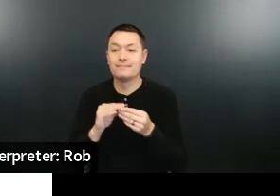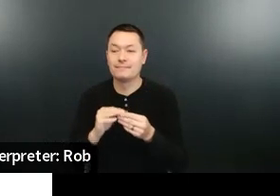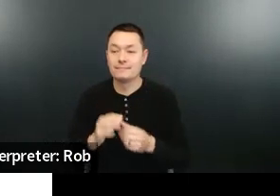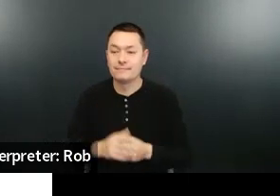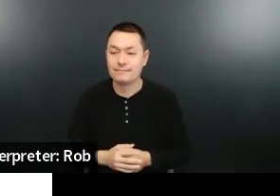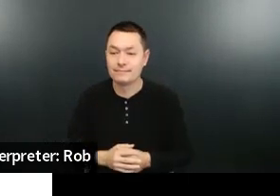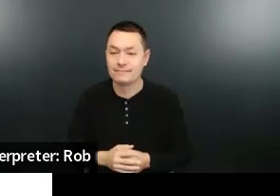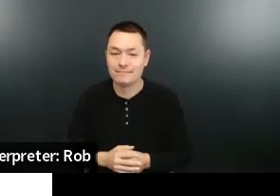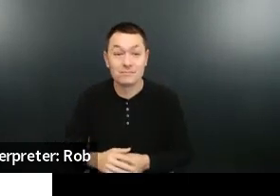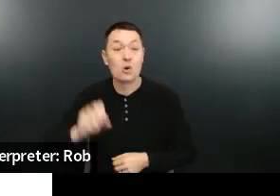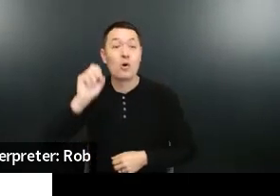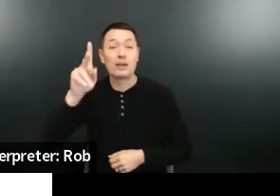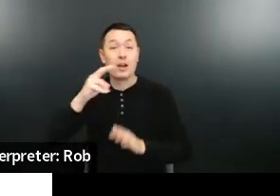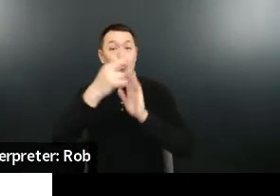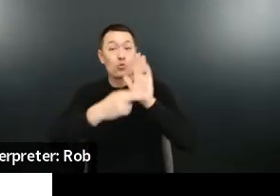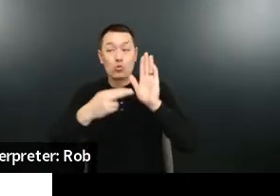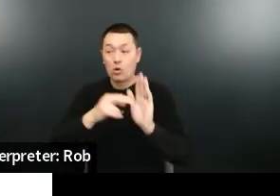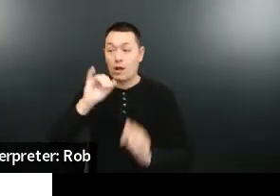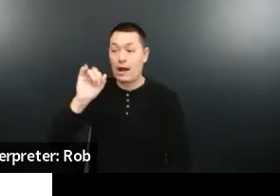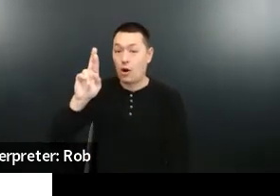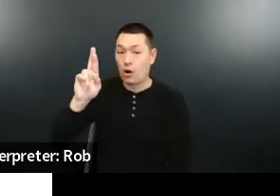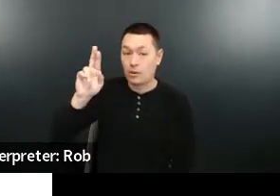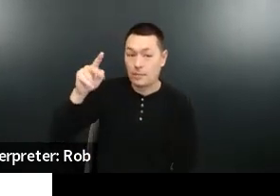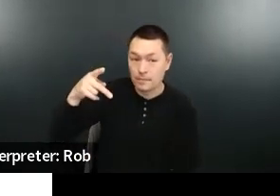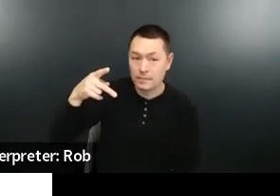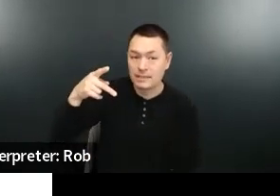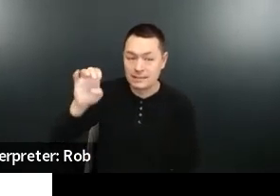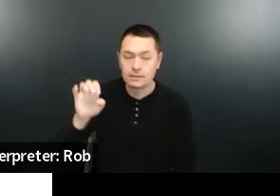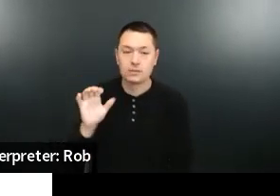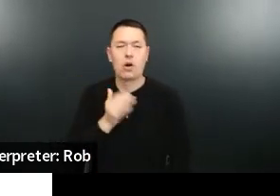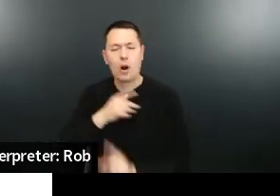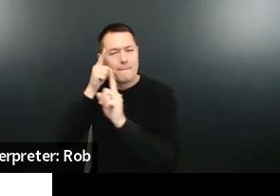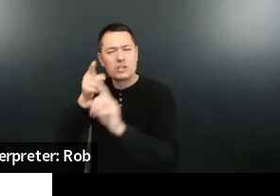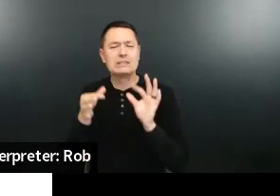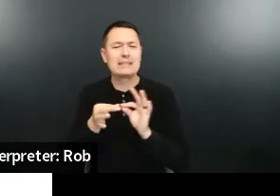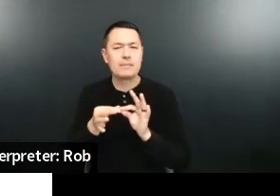and the role of the RPE. As per our mission statement, we strive to promote